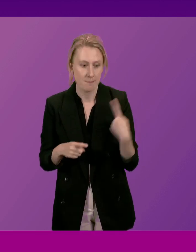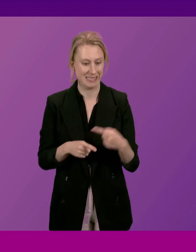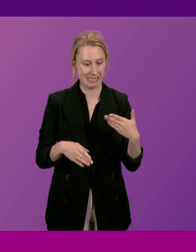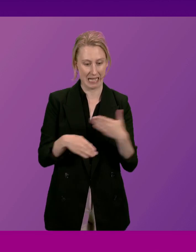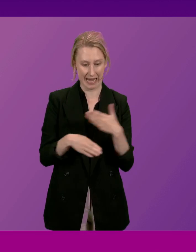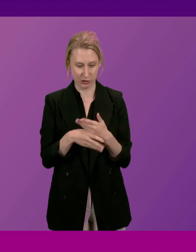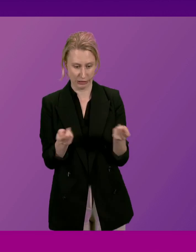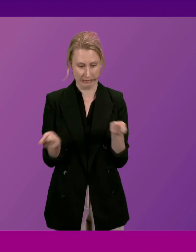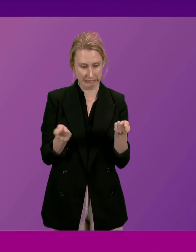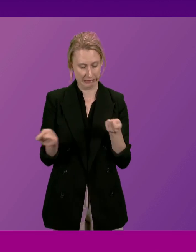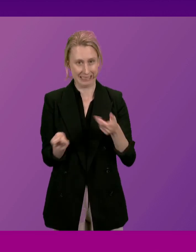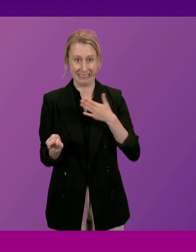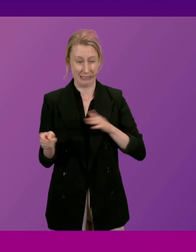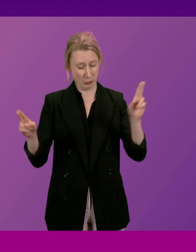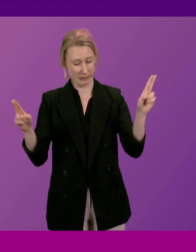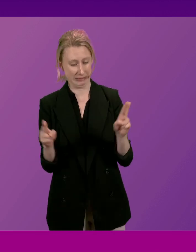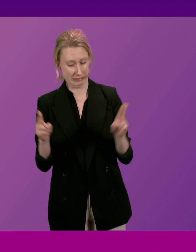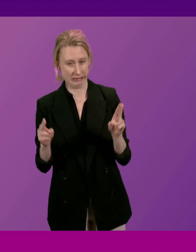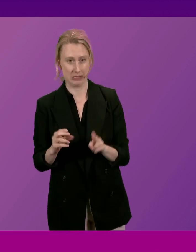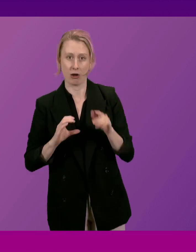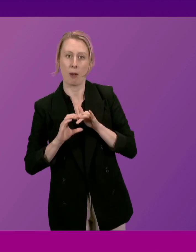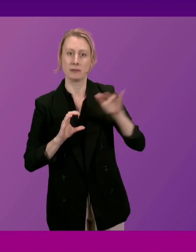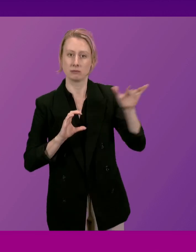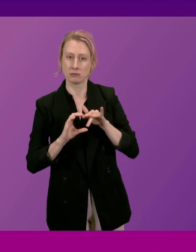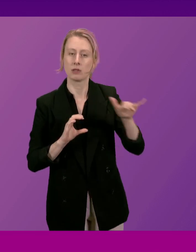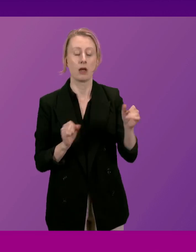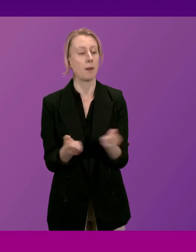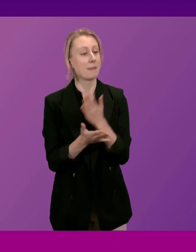is needed to cut emissions so that Scotland can meet its new carbon